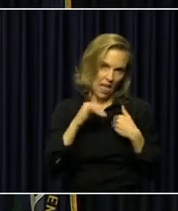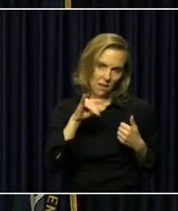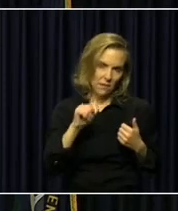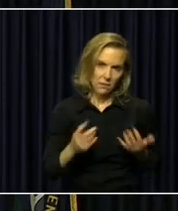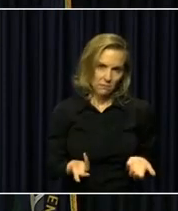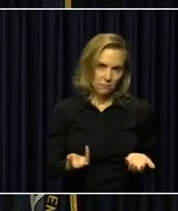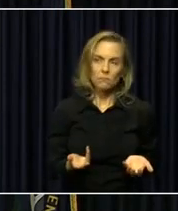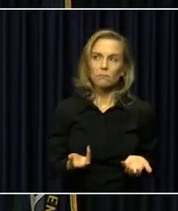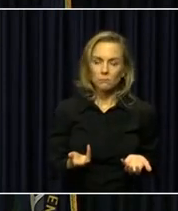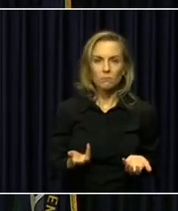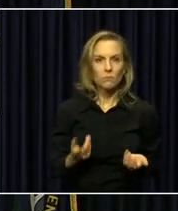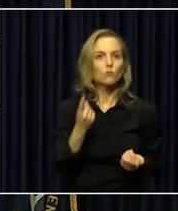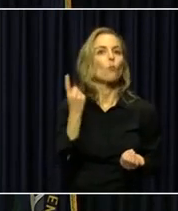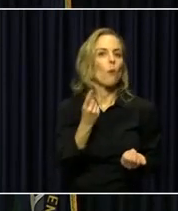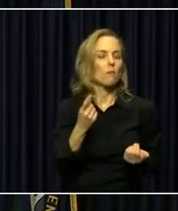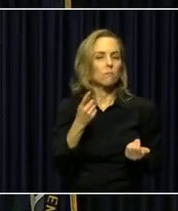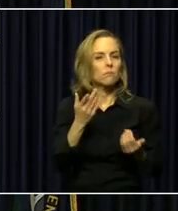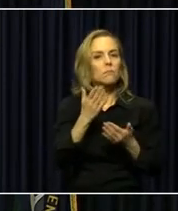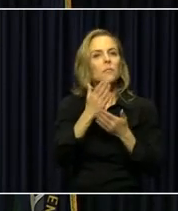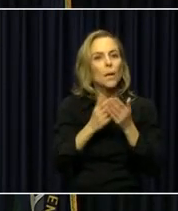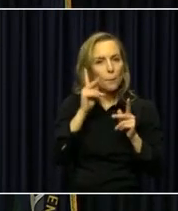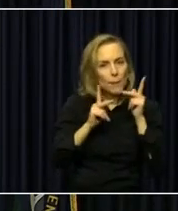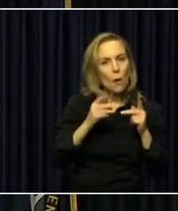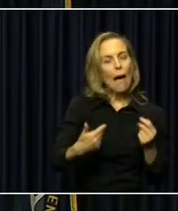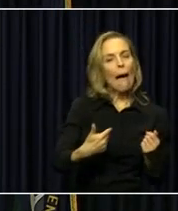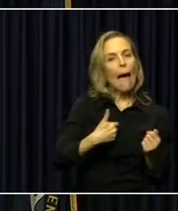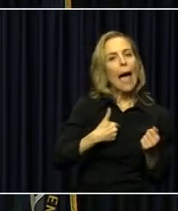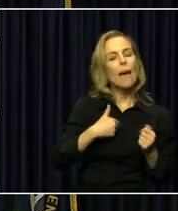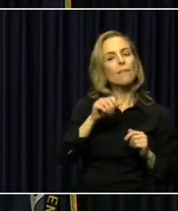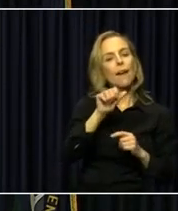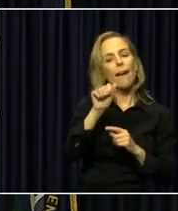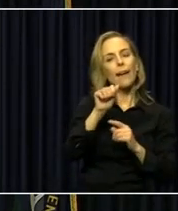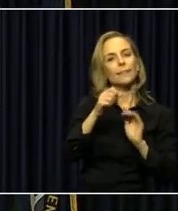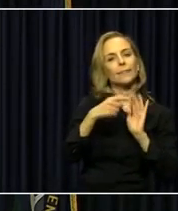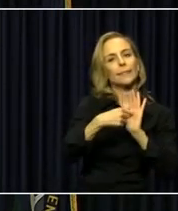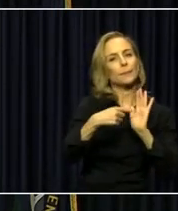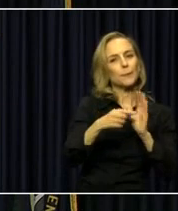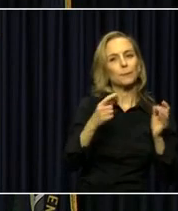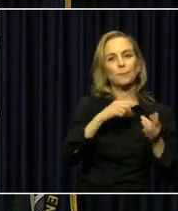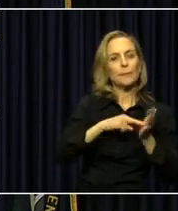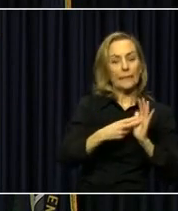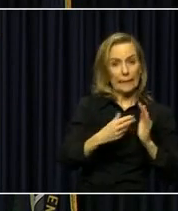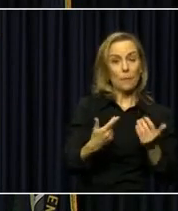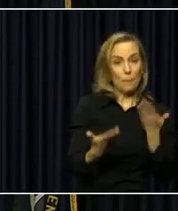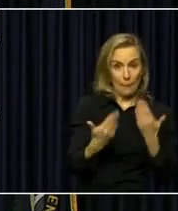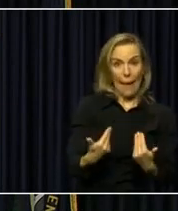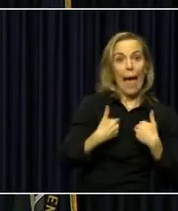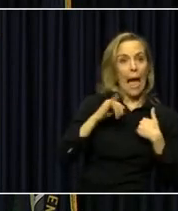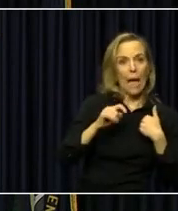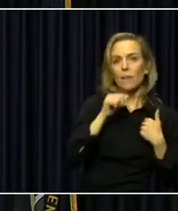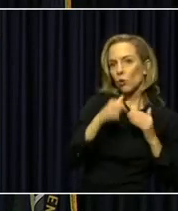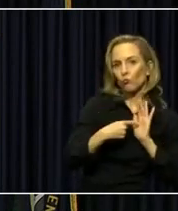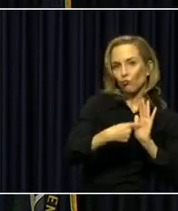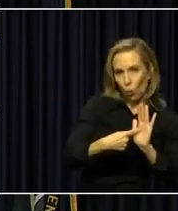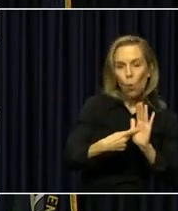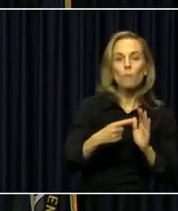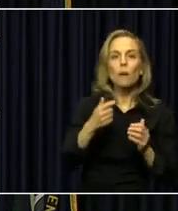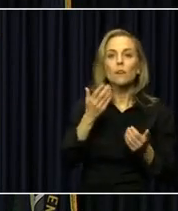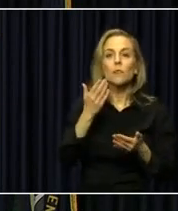EVERY SINGLE DAY IN EVERY SINGLE PART OF THIS STATE TO DO EVERY